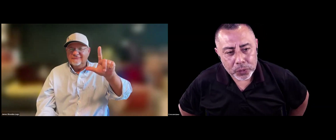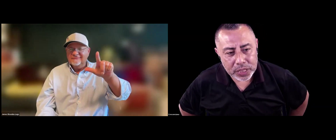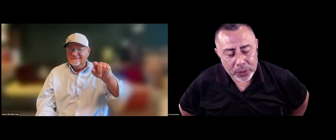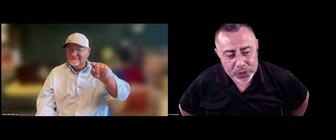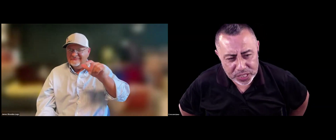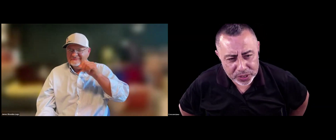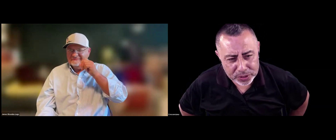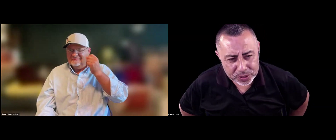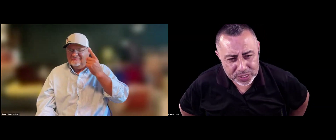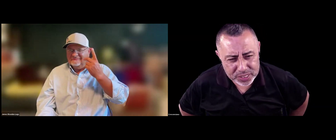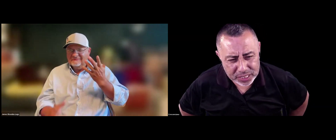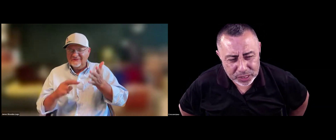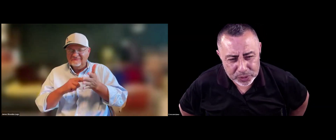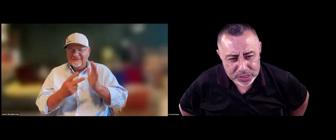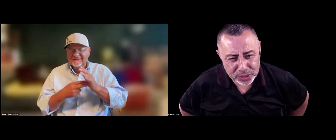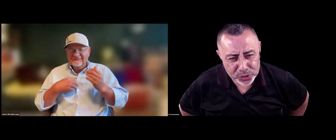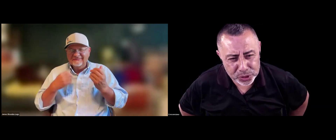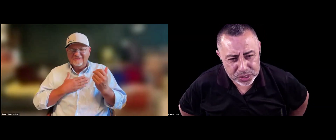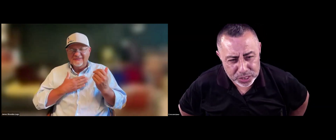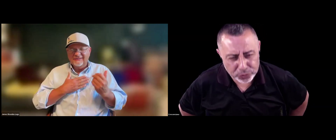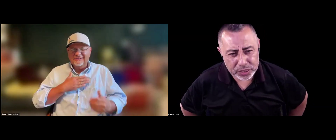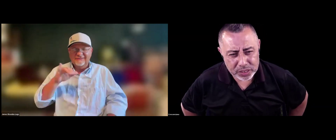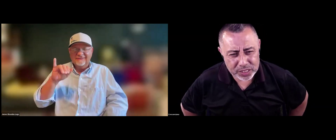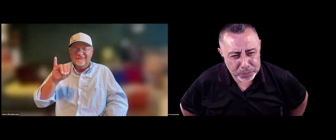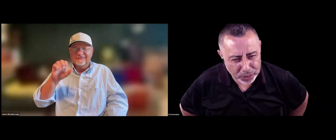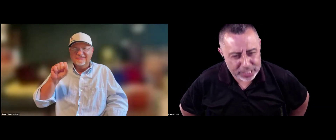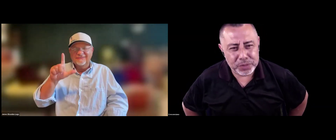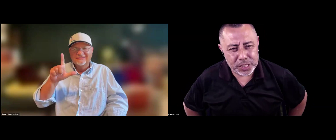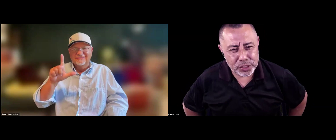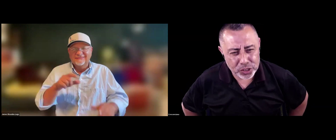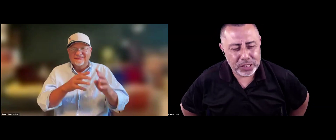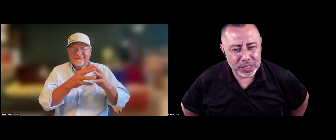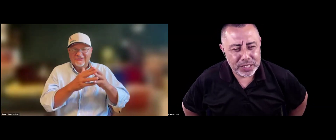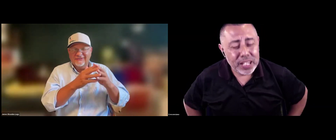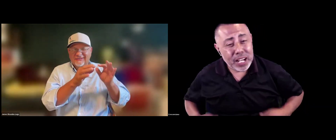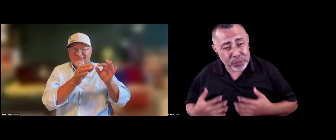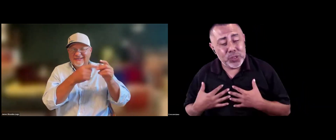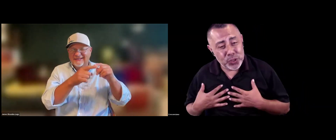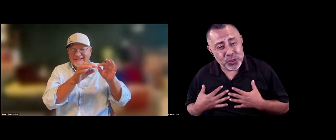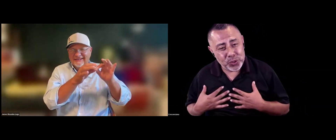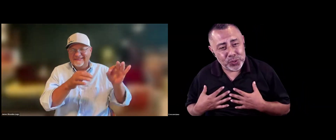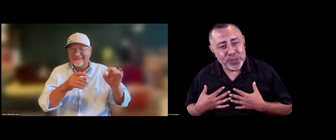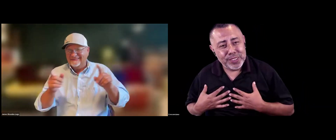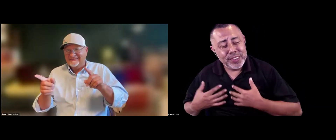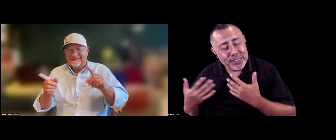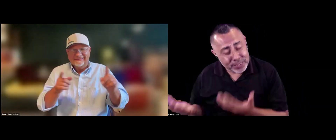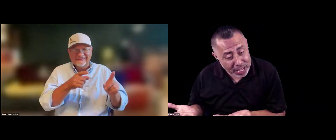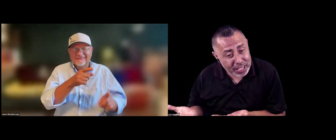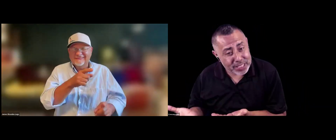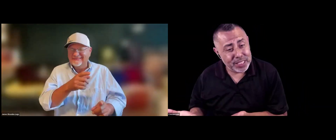When I was there, the sign language they used was different. It surprised me and shocked me. I was used to.